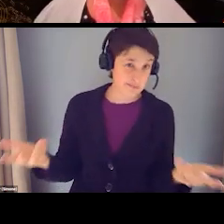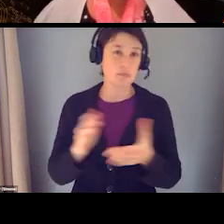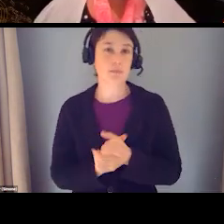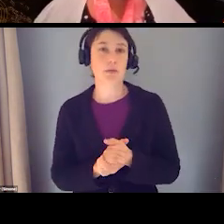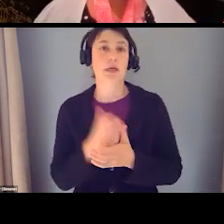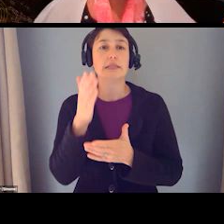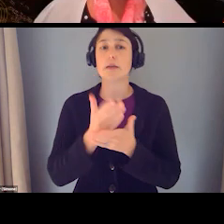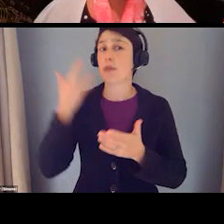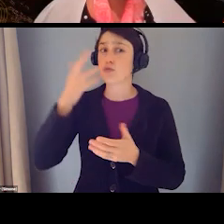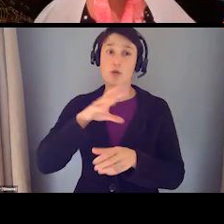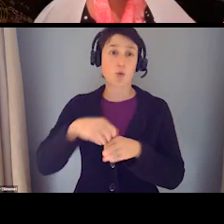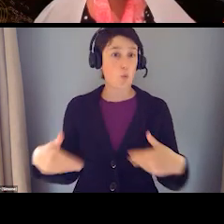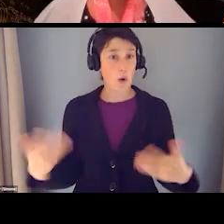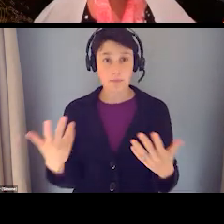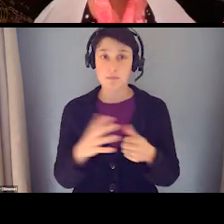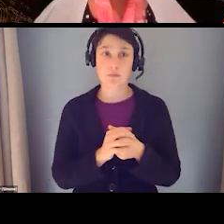the most common is the overdue project report.